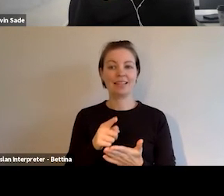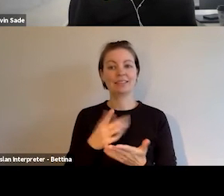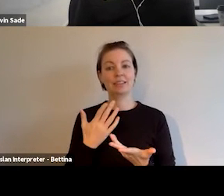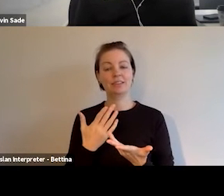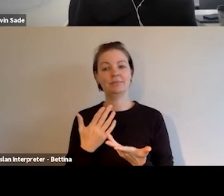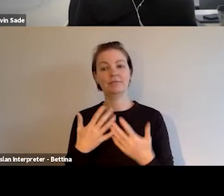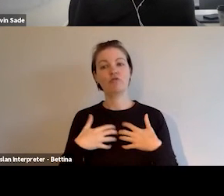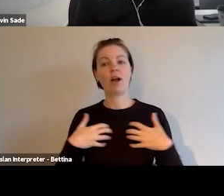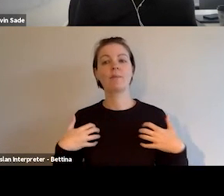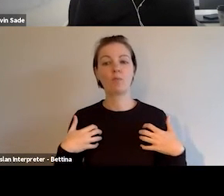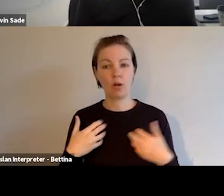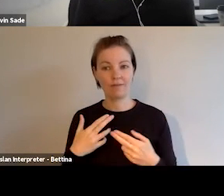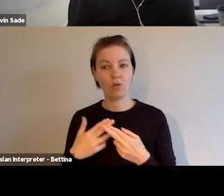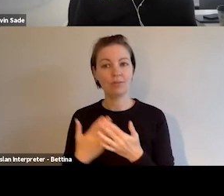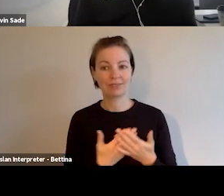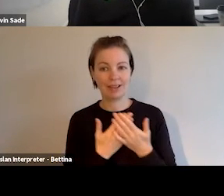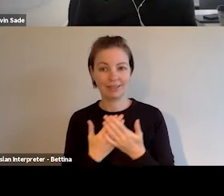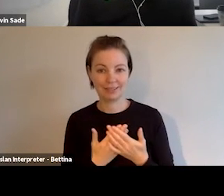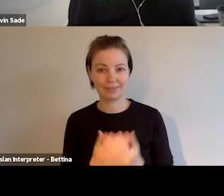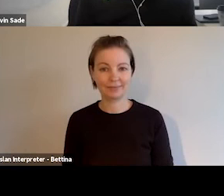In terms of what actually resulted from all of that,